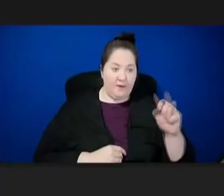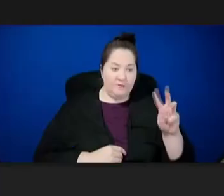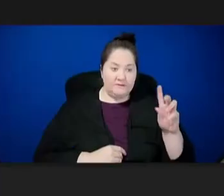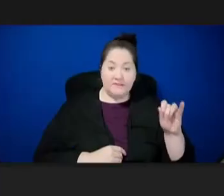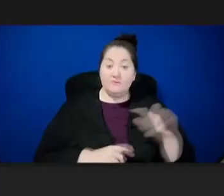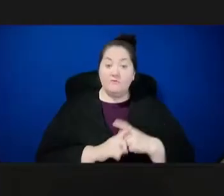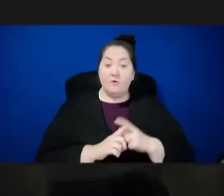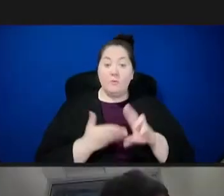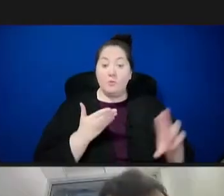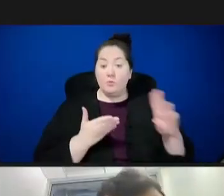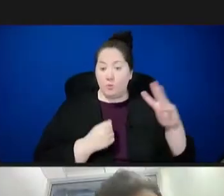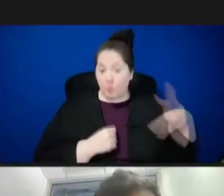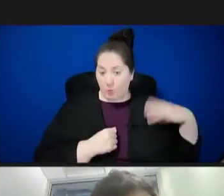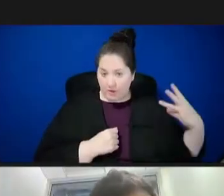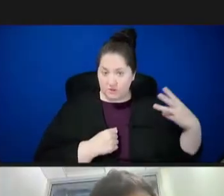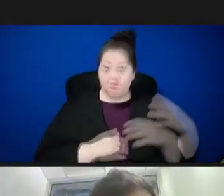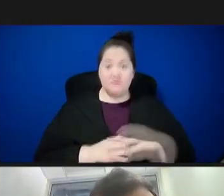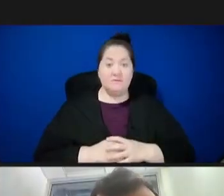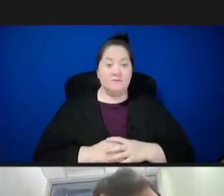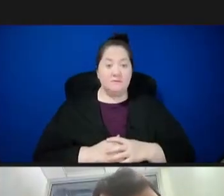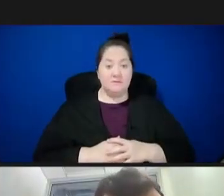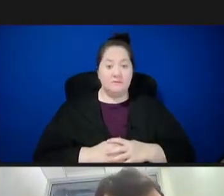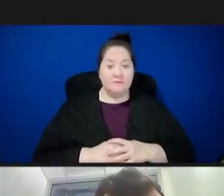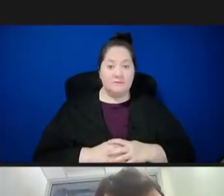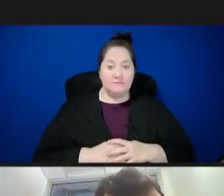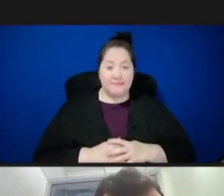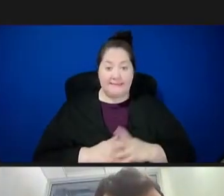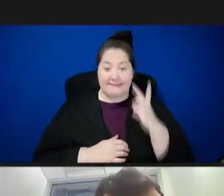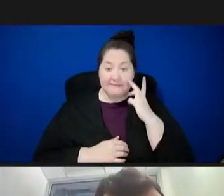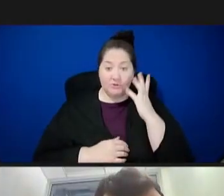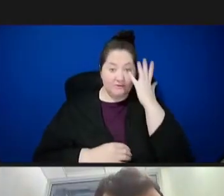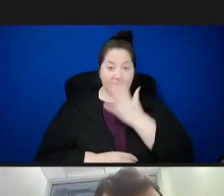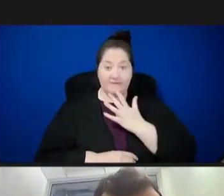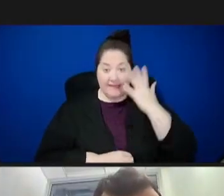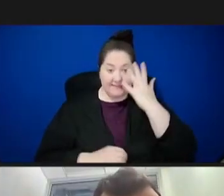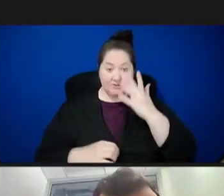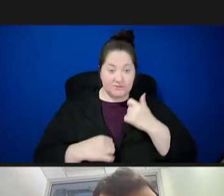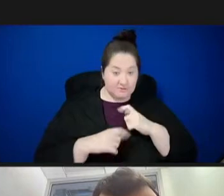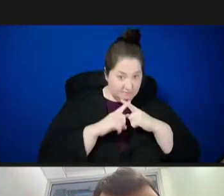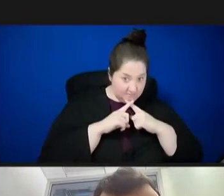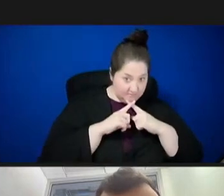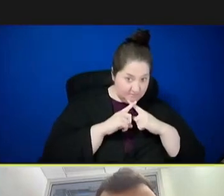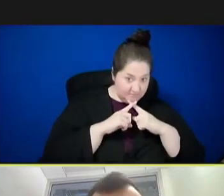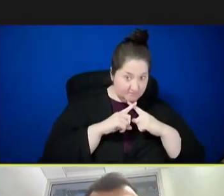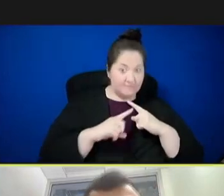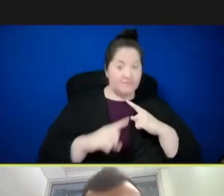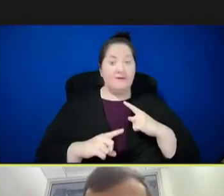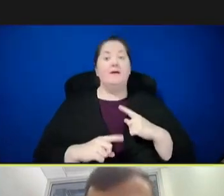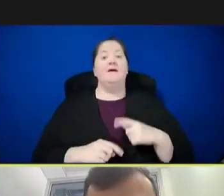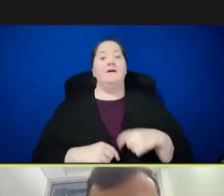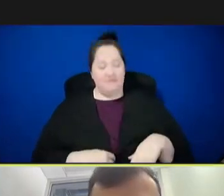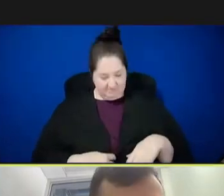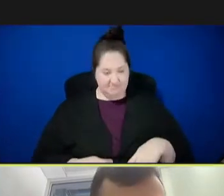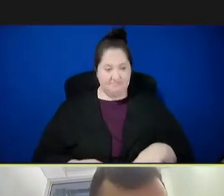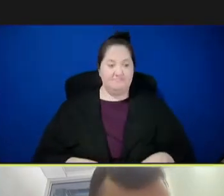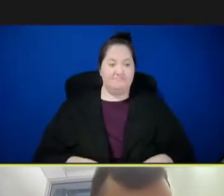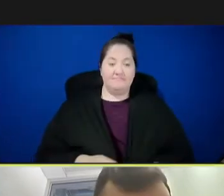your slides are up. See your face. You look like you're still muted. You have three. Mark Langowski: Can you hear me?